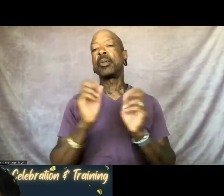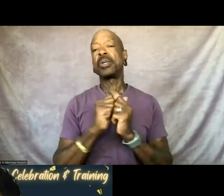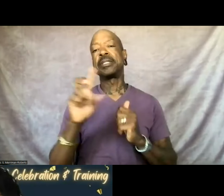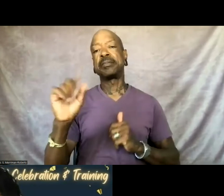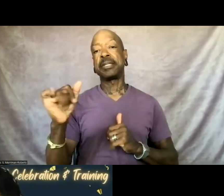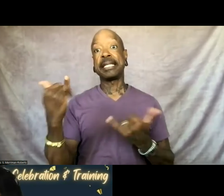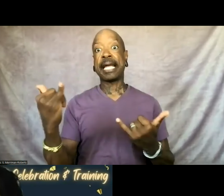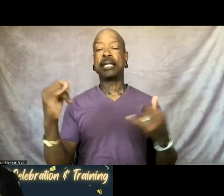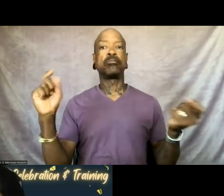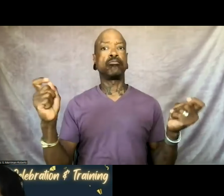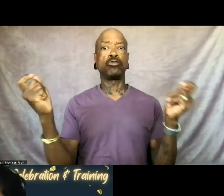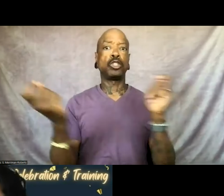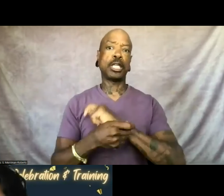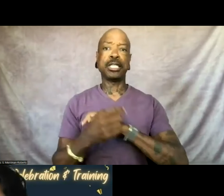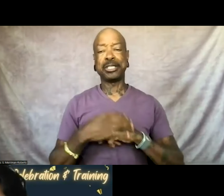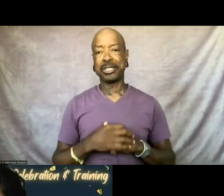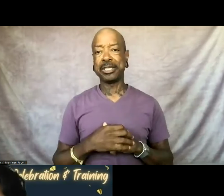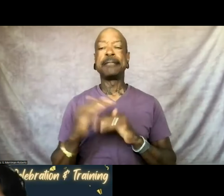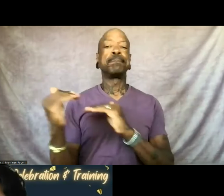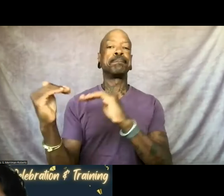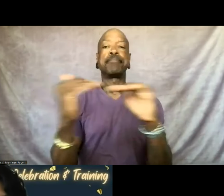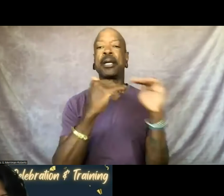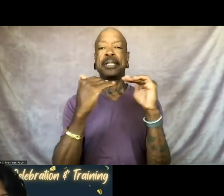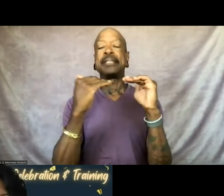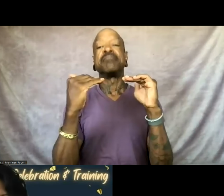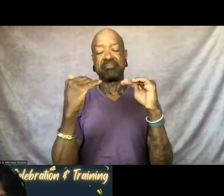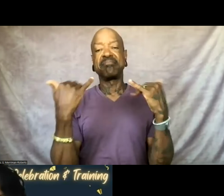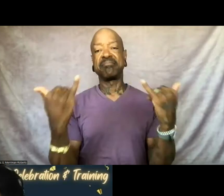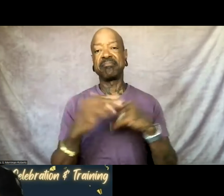the asset test did not extend to older adults or people with